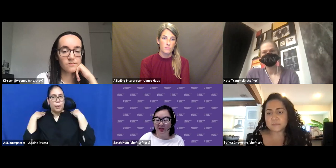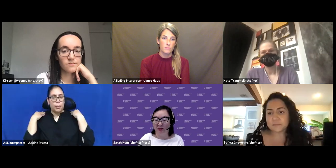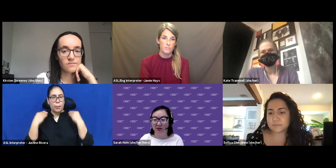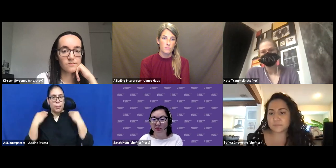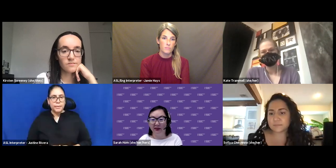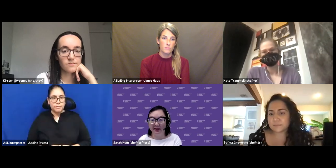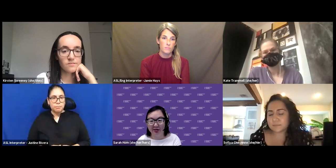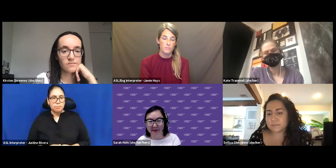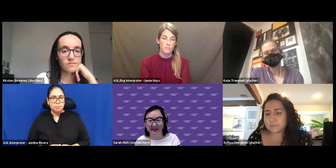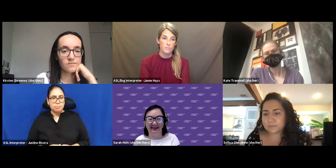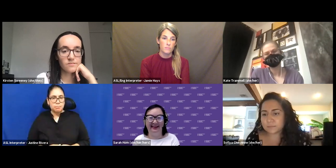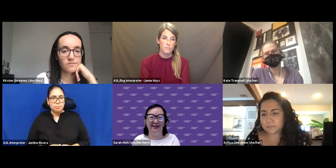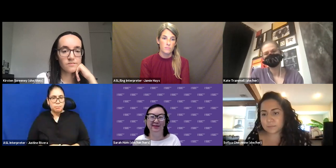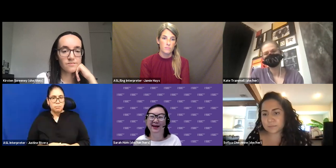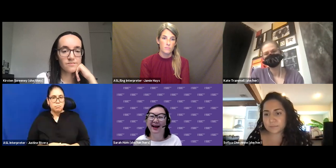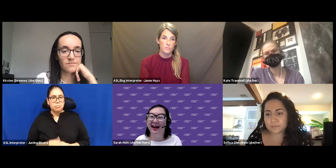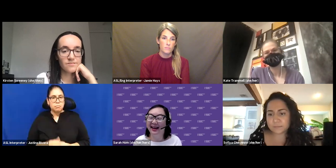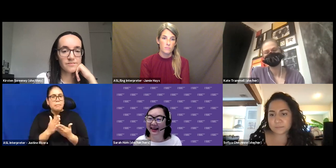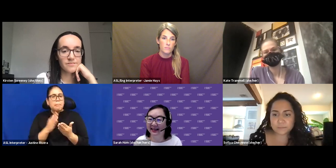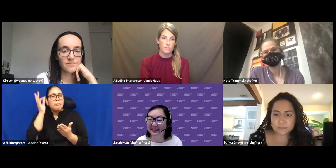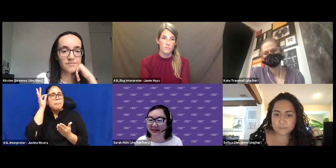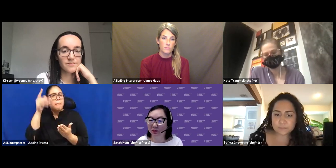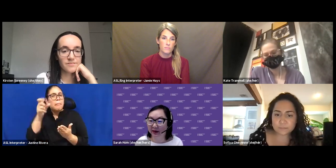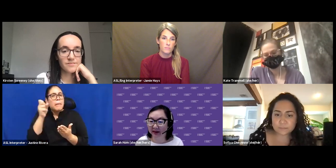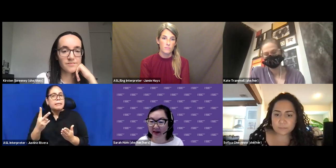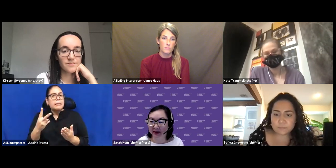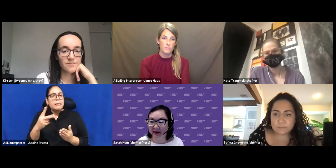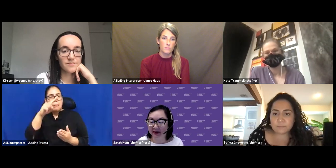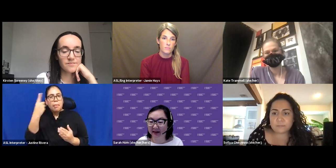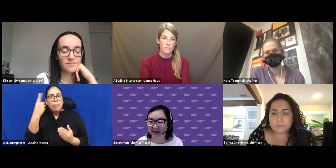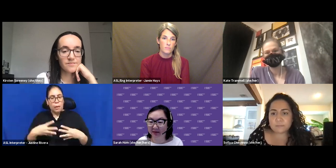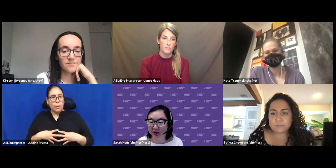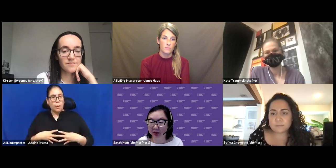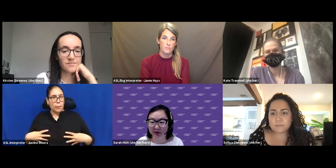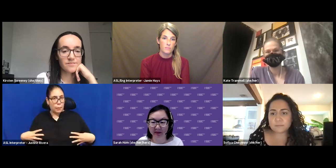visible black stripes, and I'm wearing some large framed